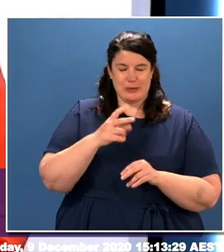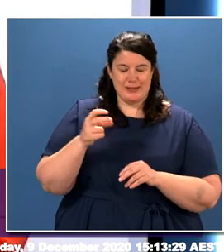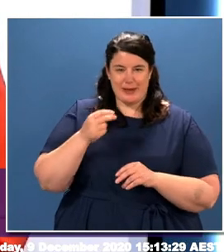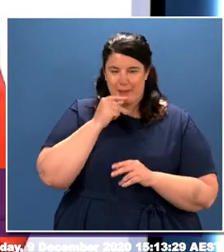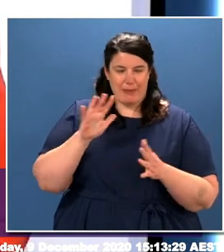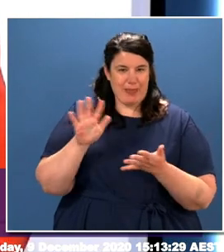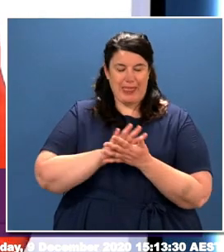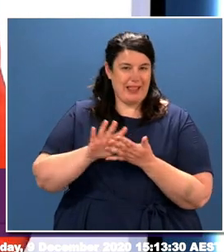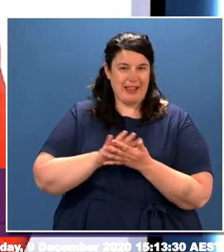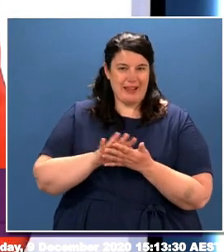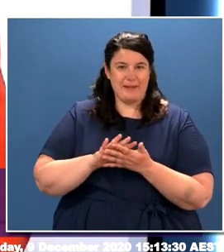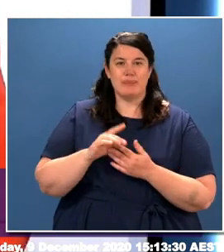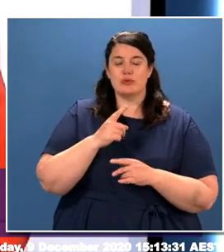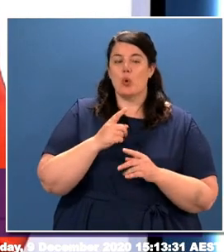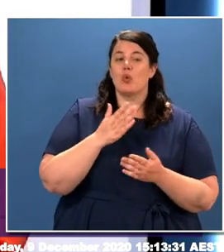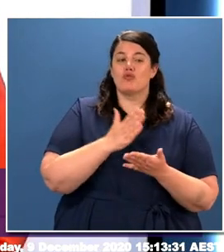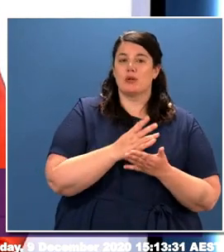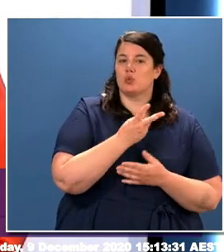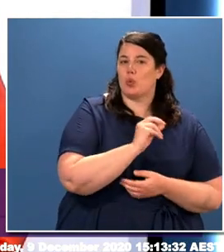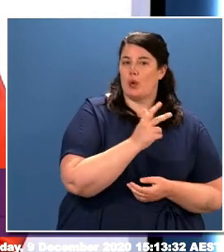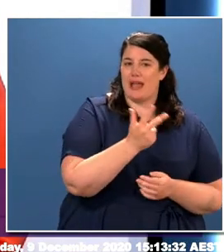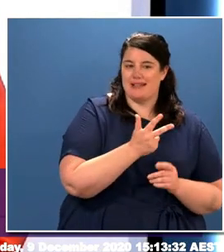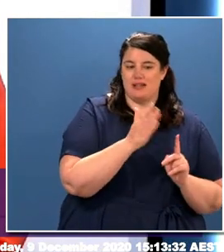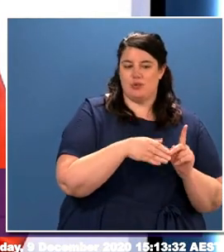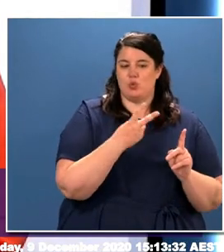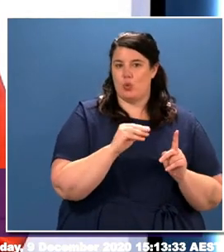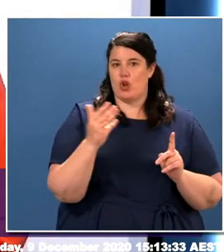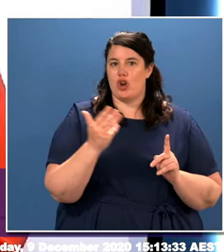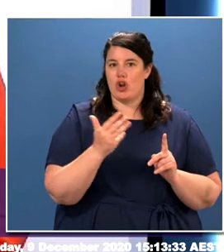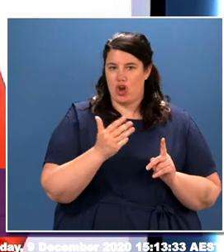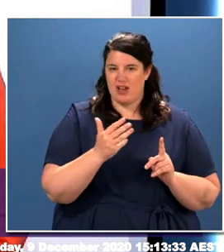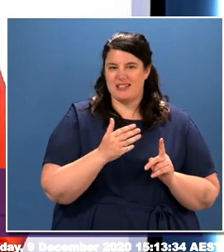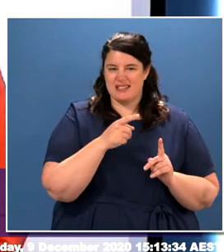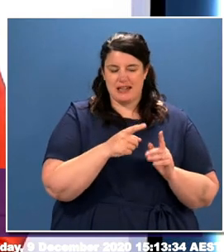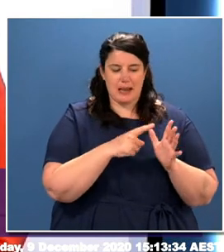You know 2018, but Dr Amanda Beatson led that stage.